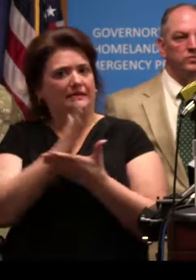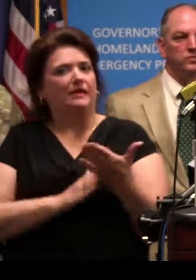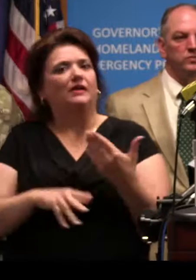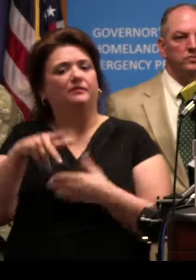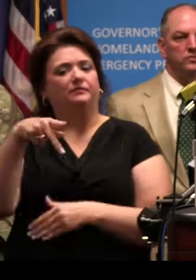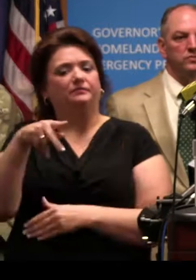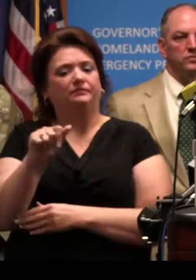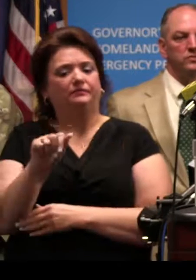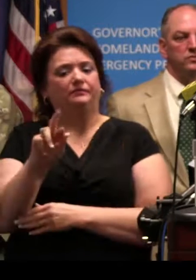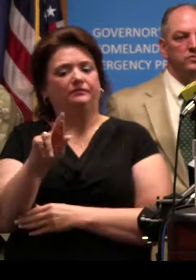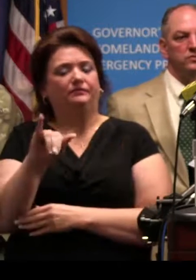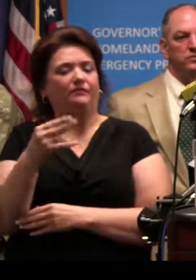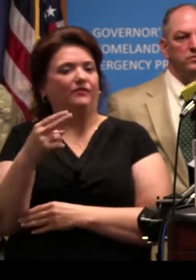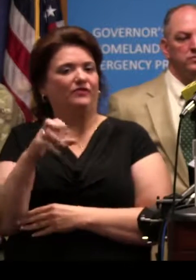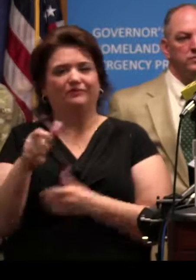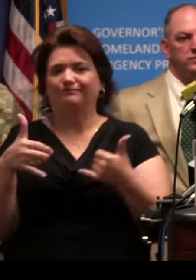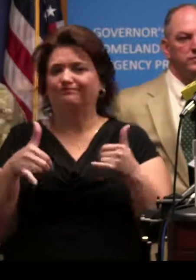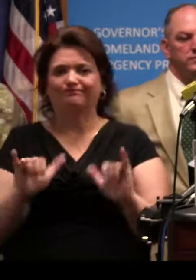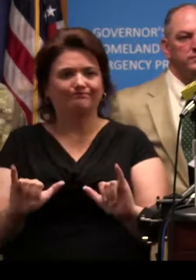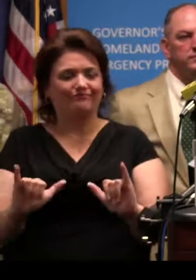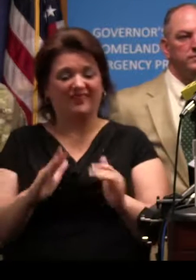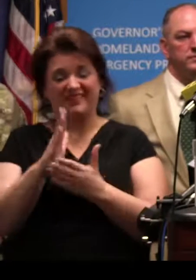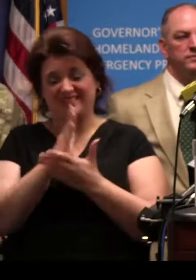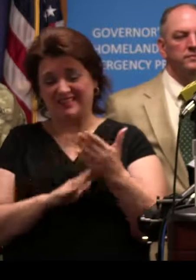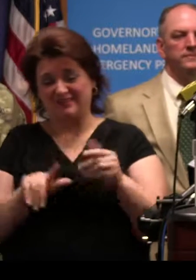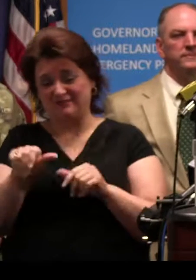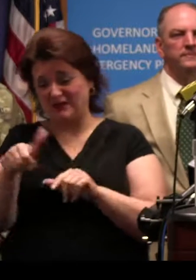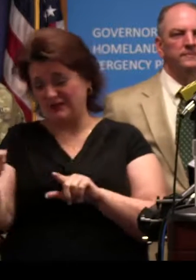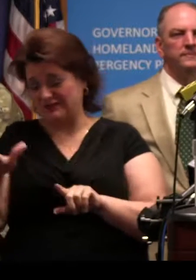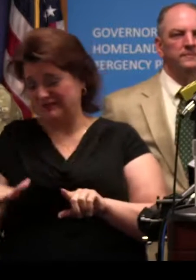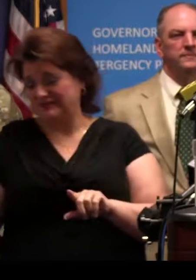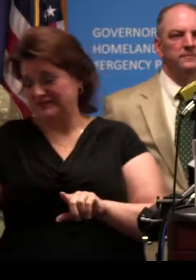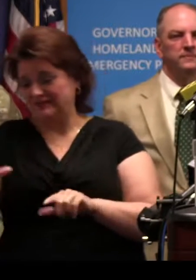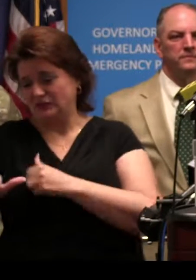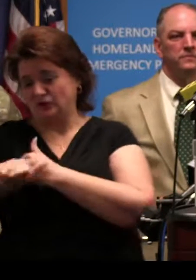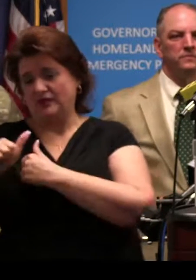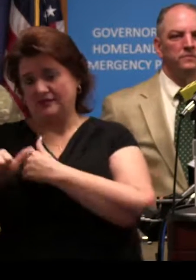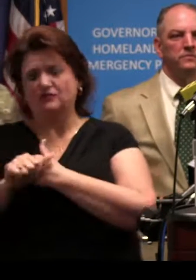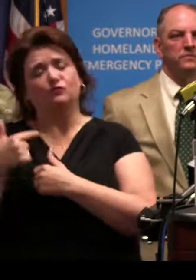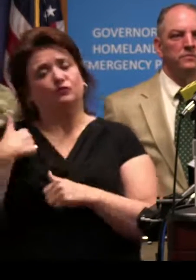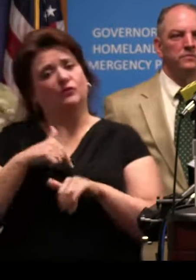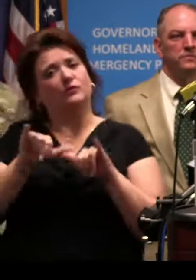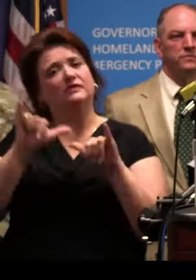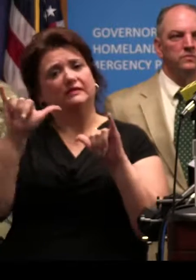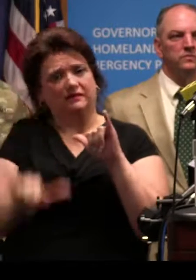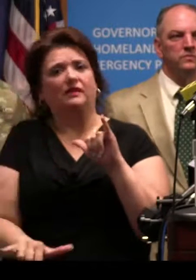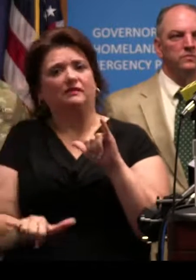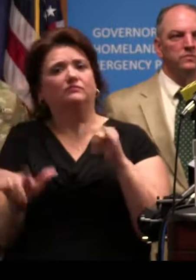and we may see some others are still at risk so will be as long as it takes a